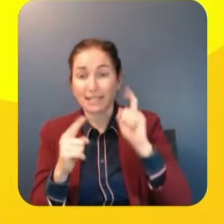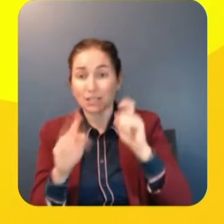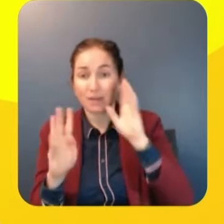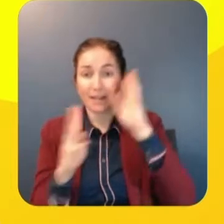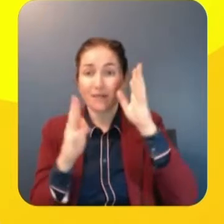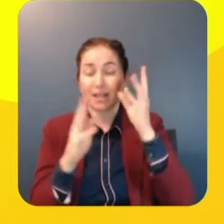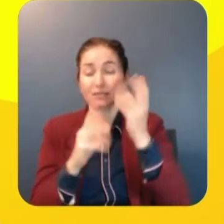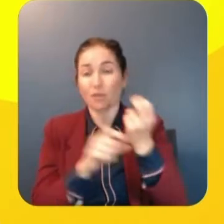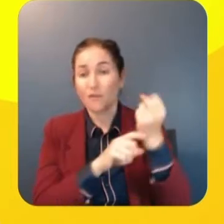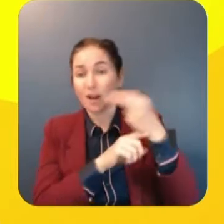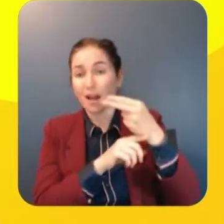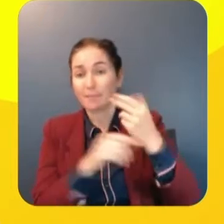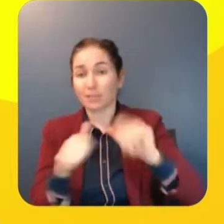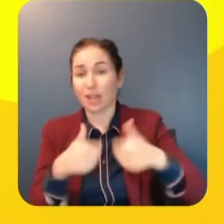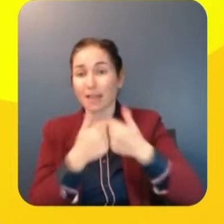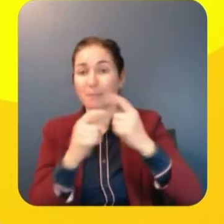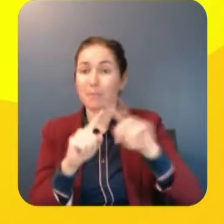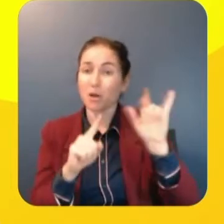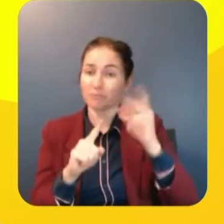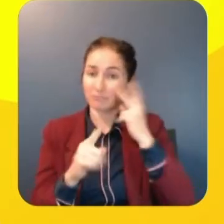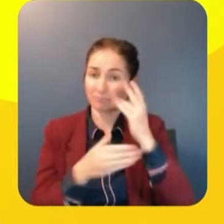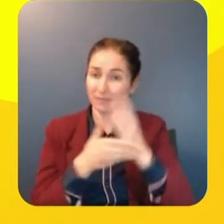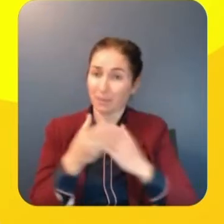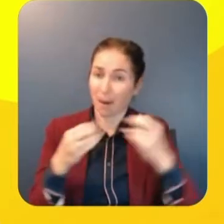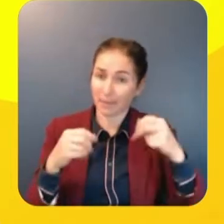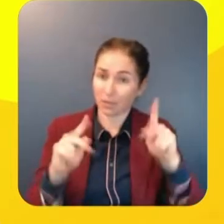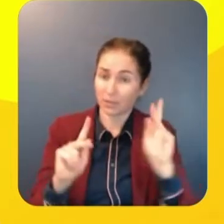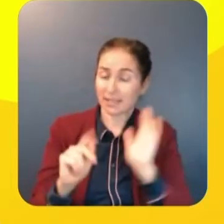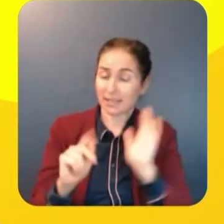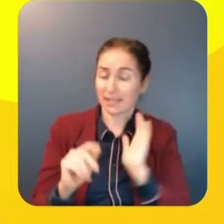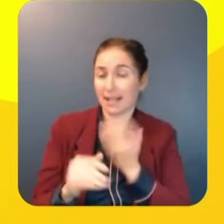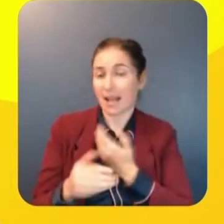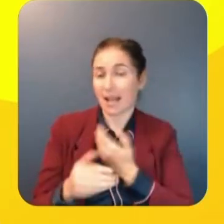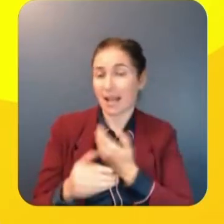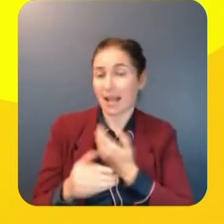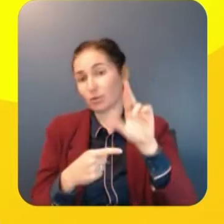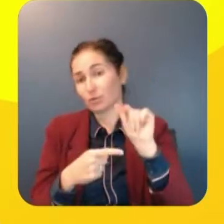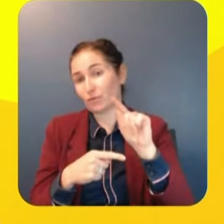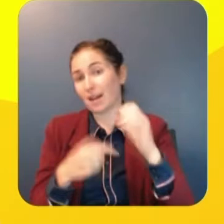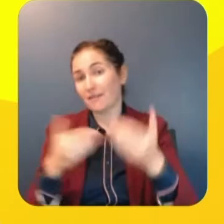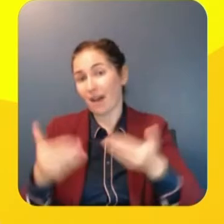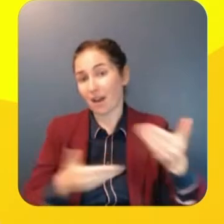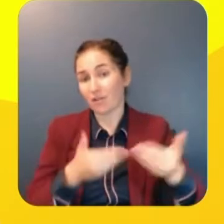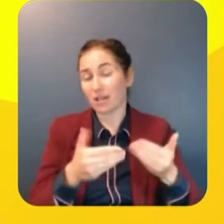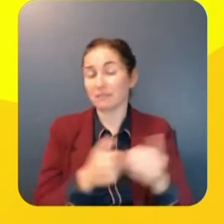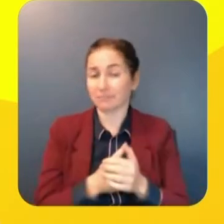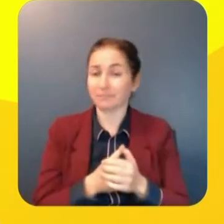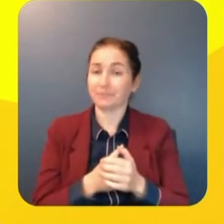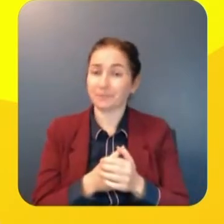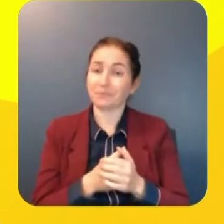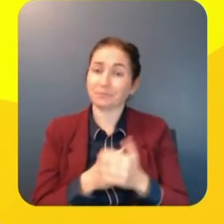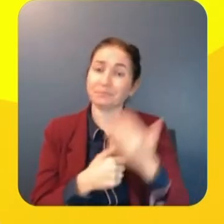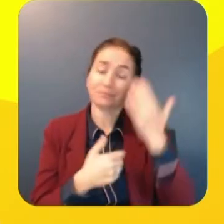But we also are seeing some opportunities in our reduced rate of hiring to actually improve our sourcing,